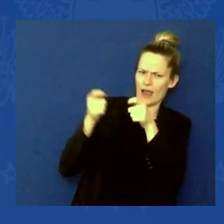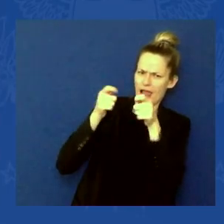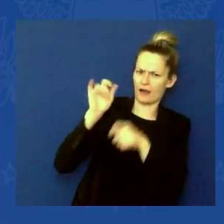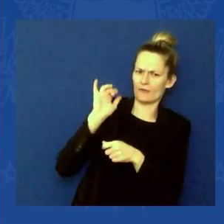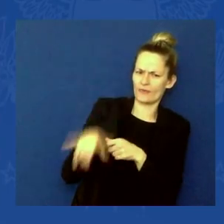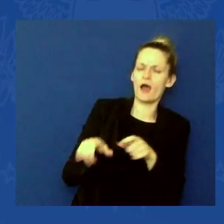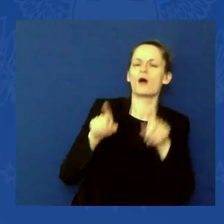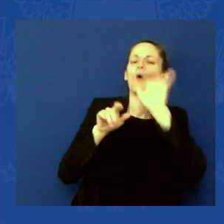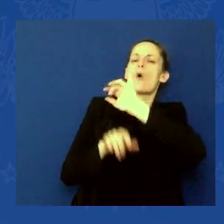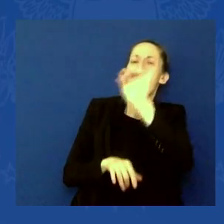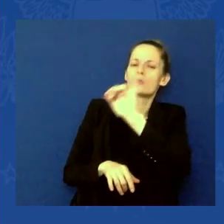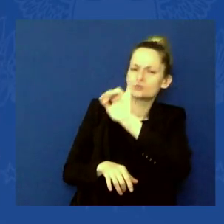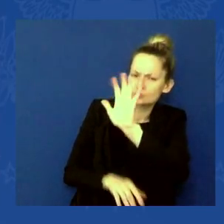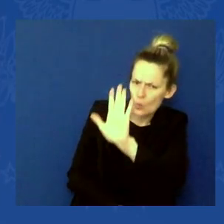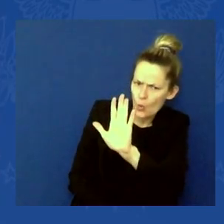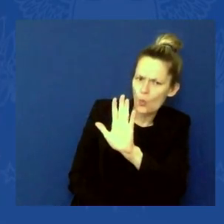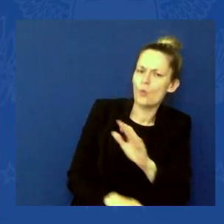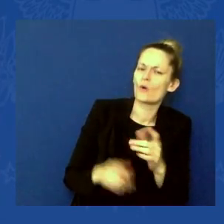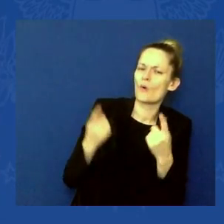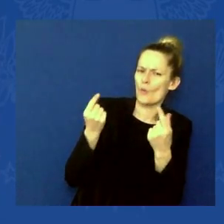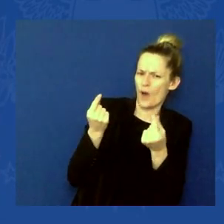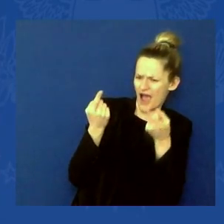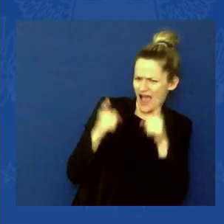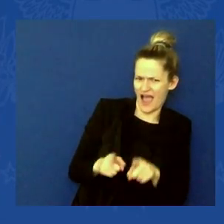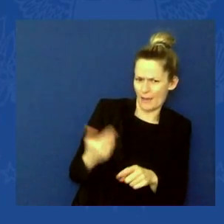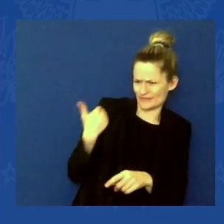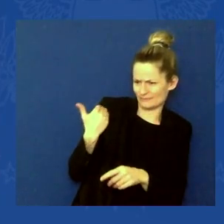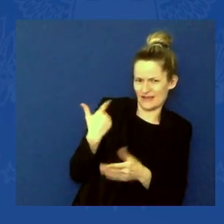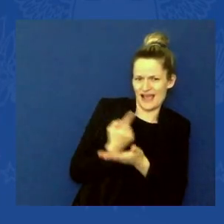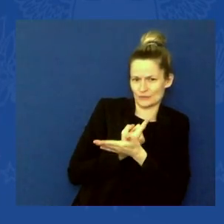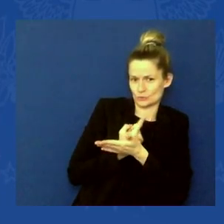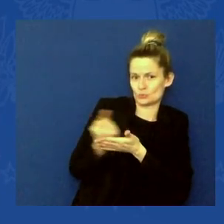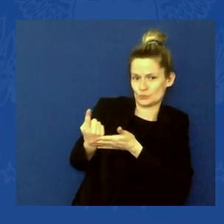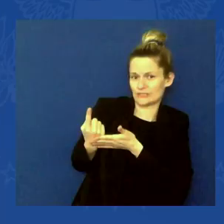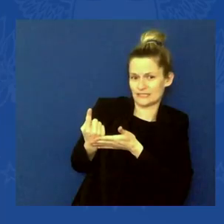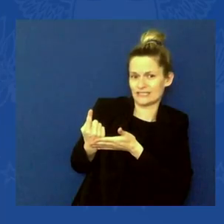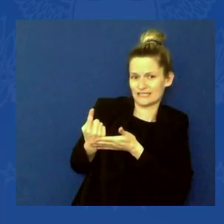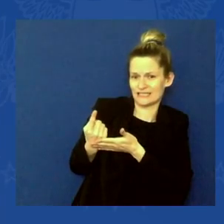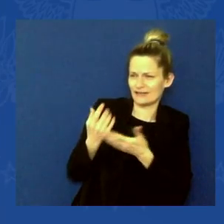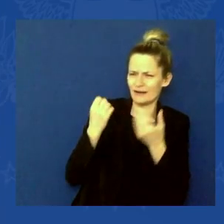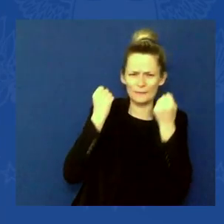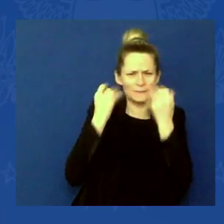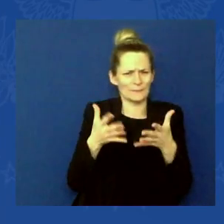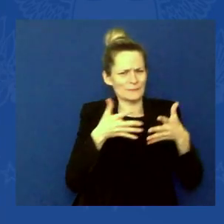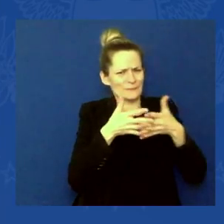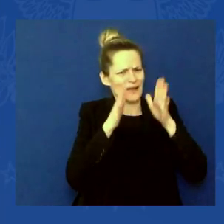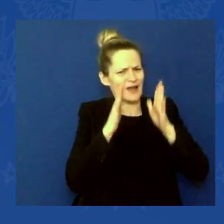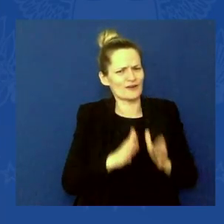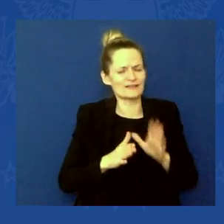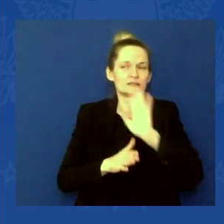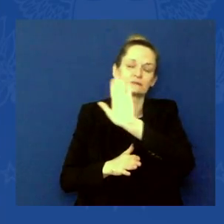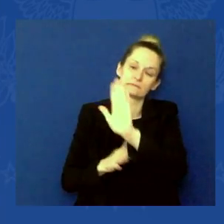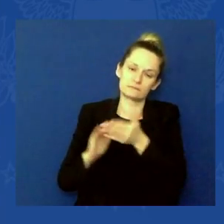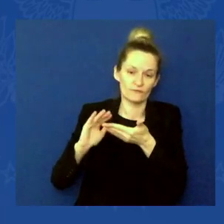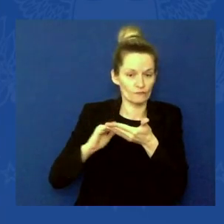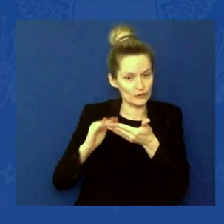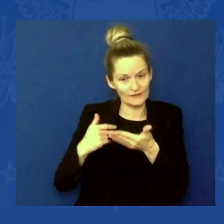a majority of Americans -- and forgive me, I'm just the messenger -- no longer consider you to be competent, focused,